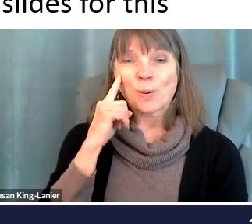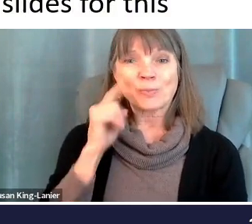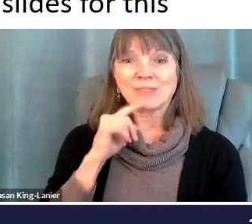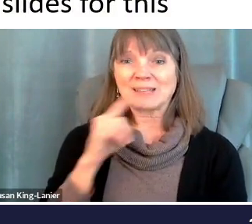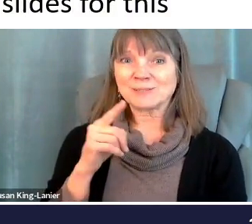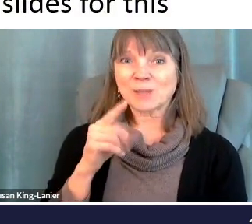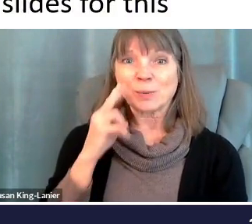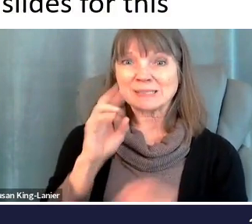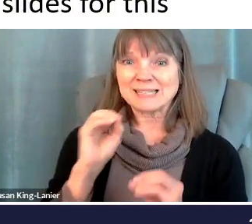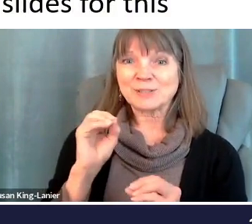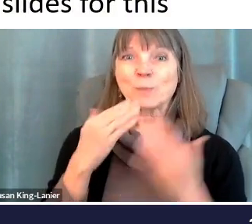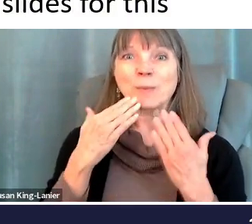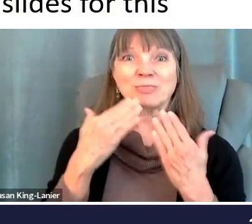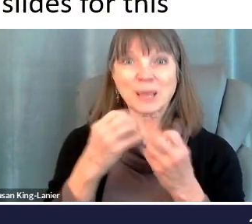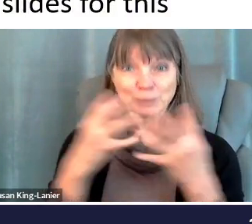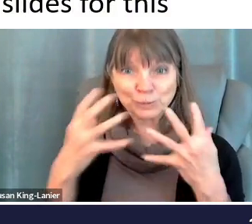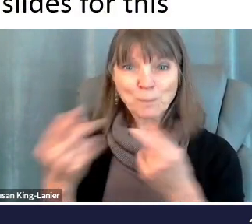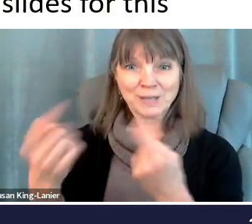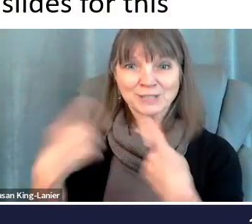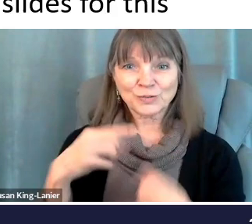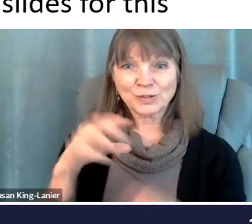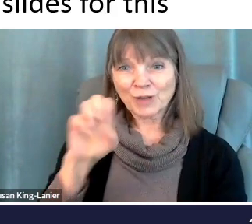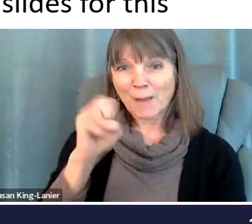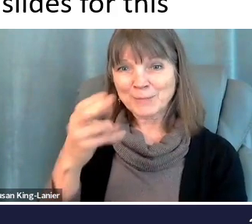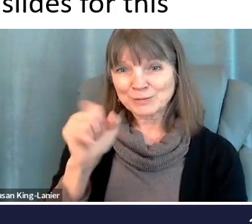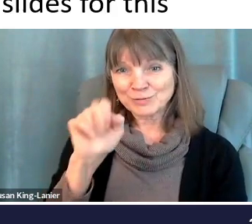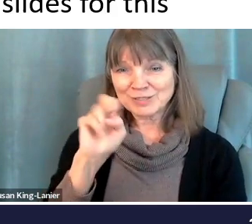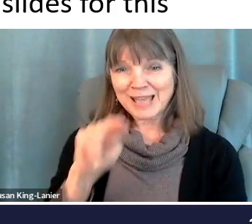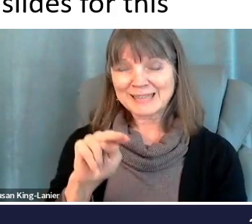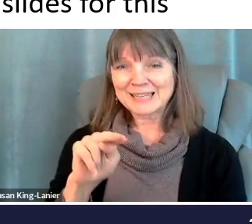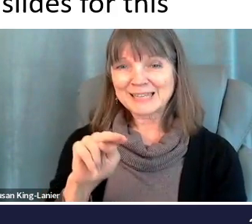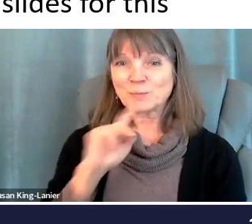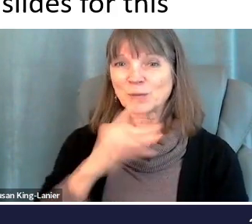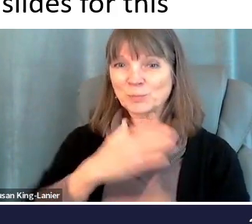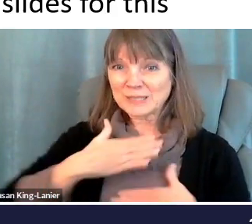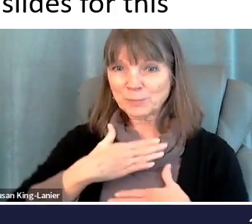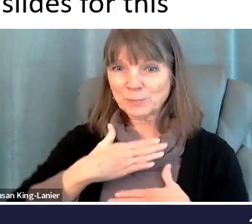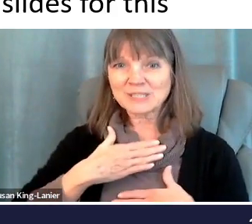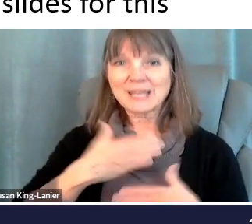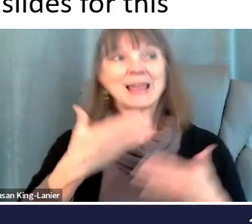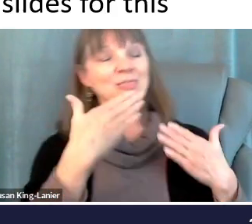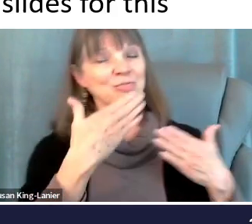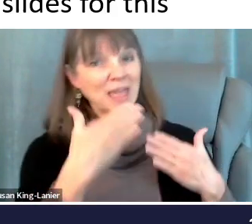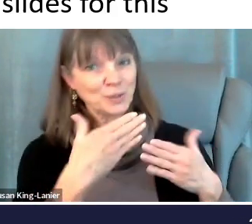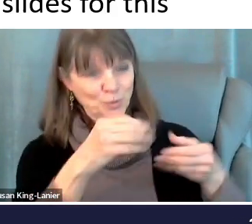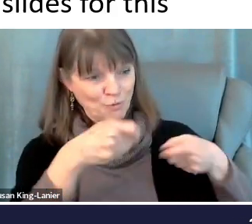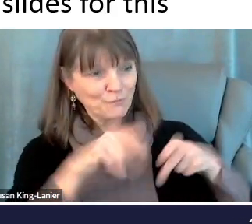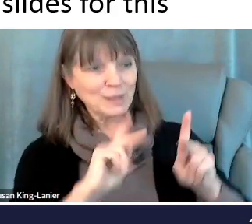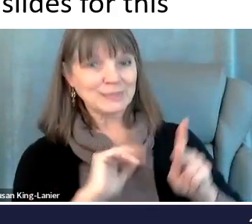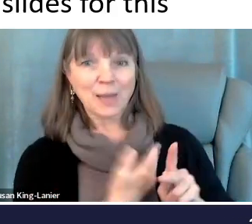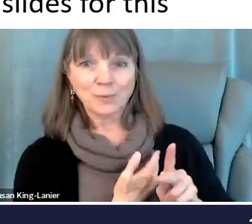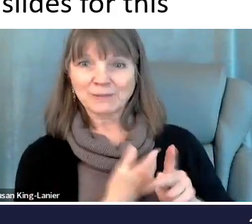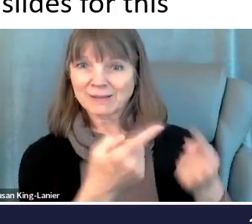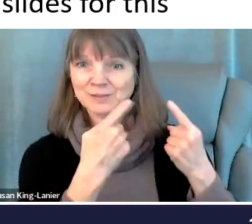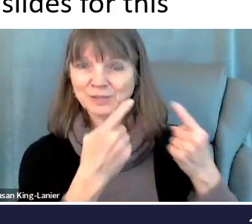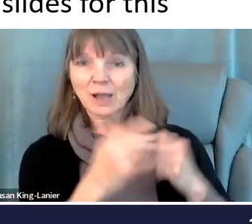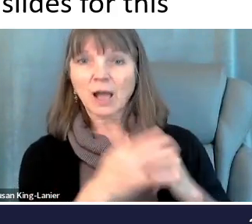I don't believe so. Thank you so much for coming, Shannon. We really appreciated this. Thank you for allowing us to be here.